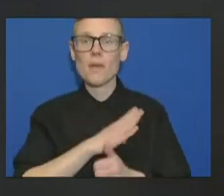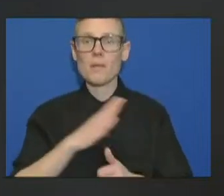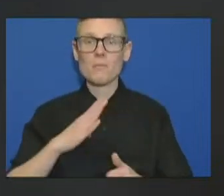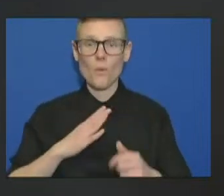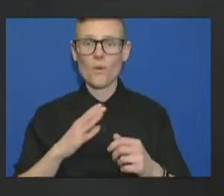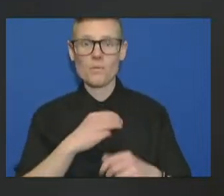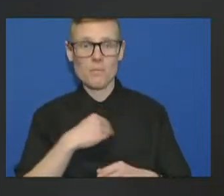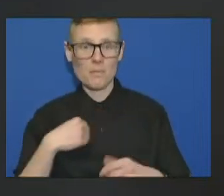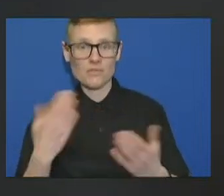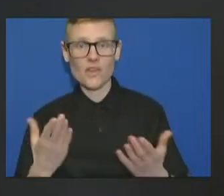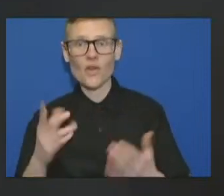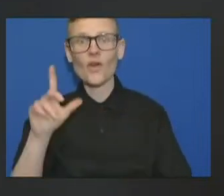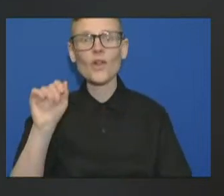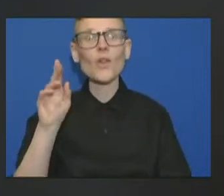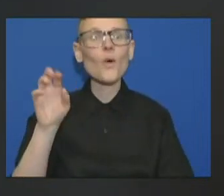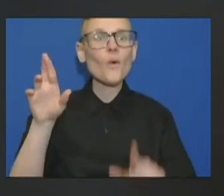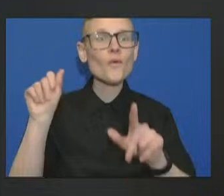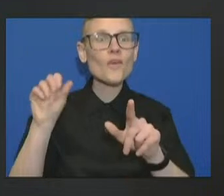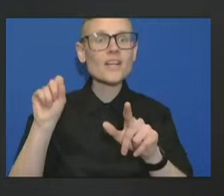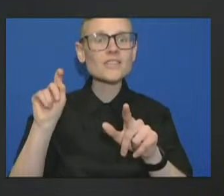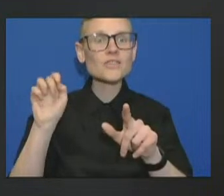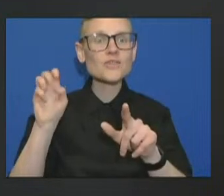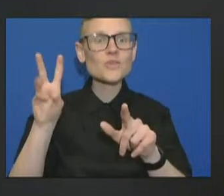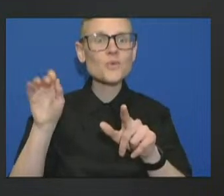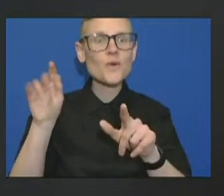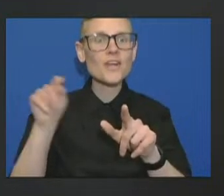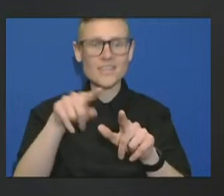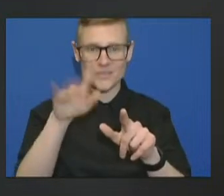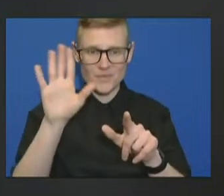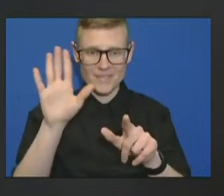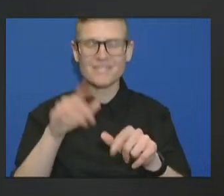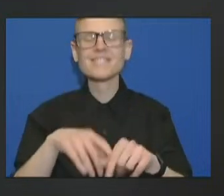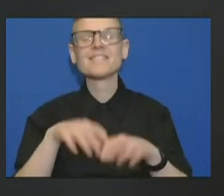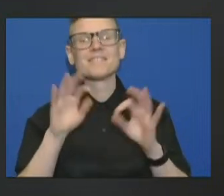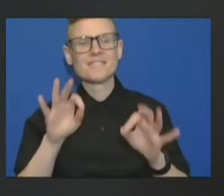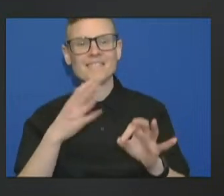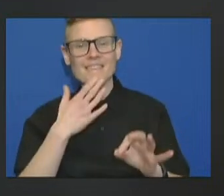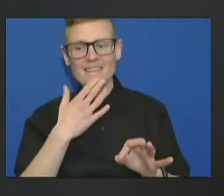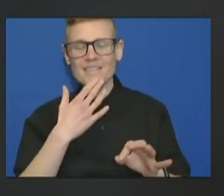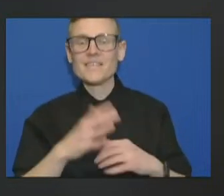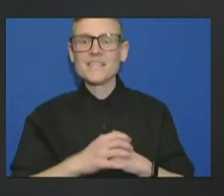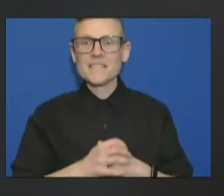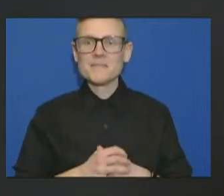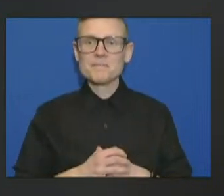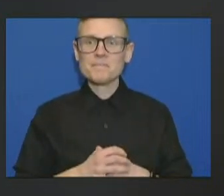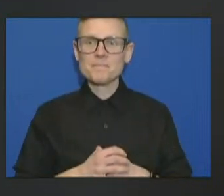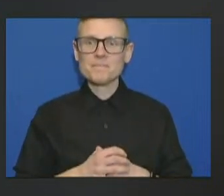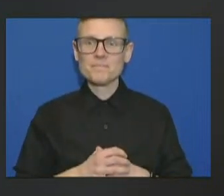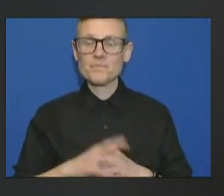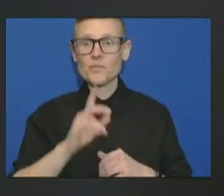And I also want to take this time to acknowledge my fellow board member, Laura Stewart.